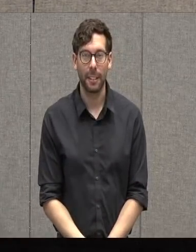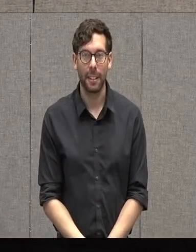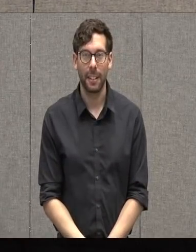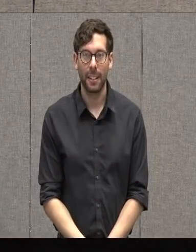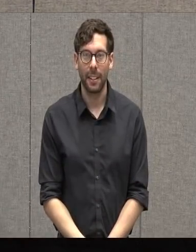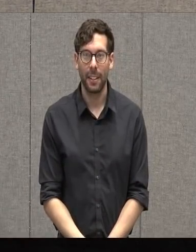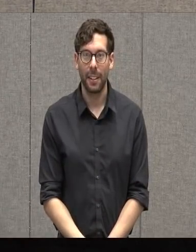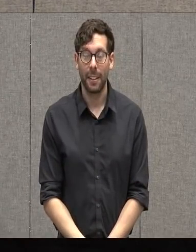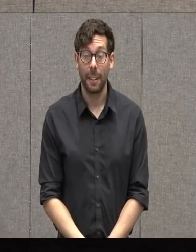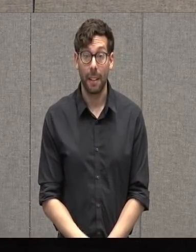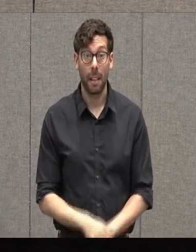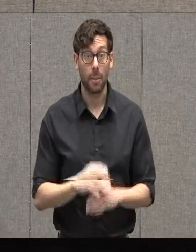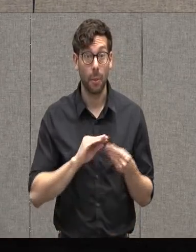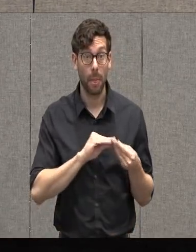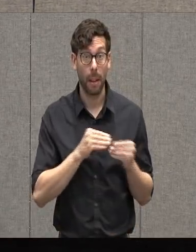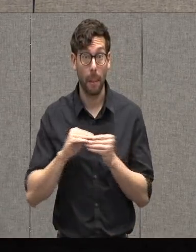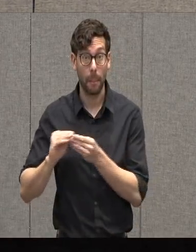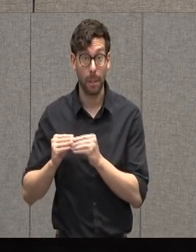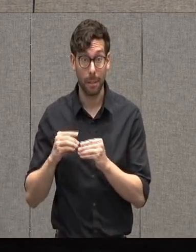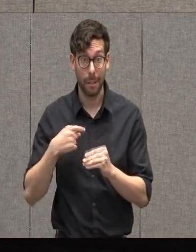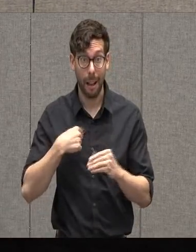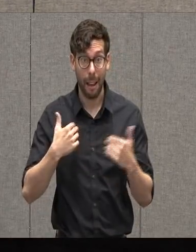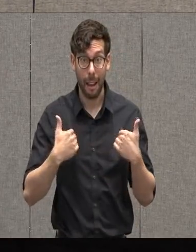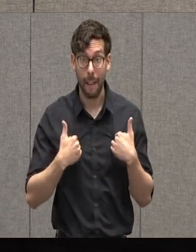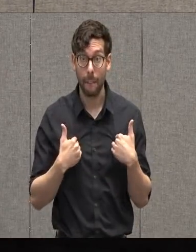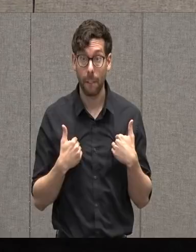Look what numbers I got. Two